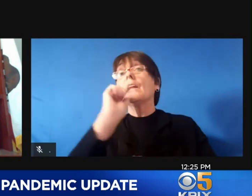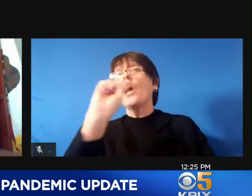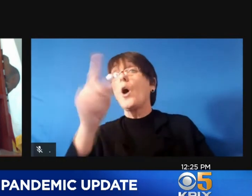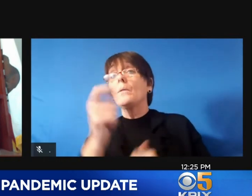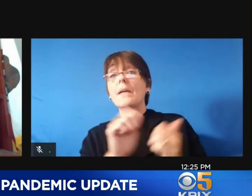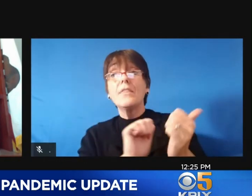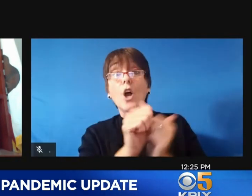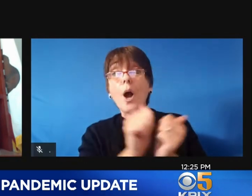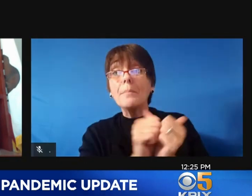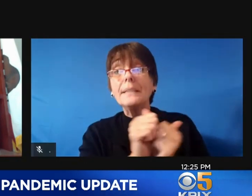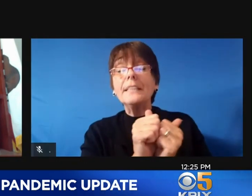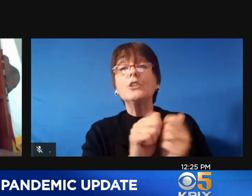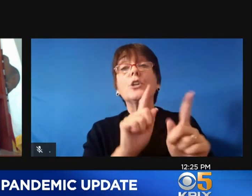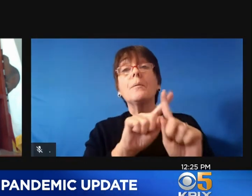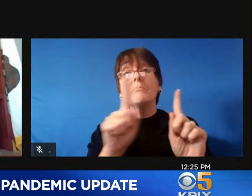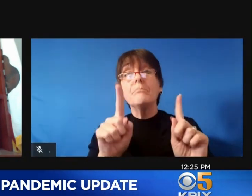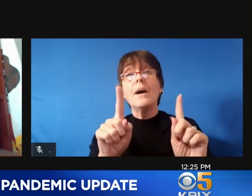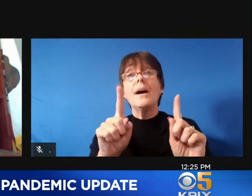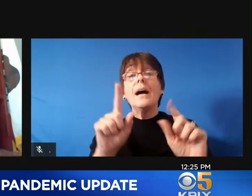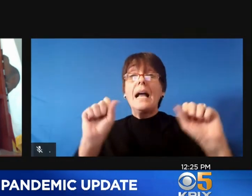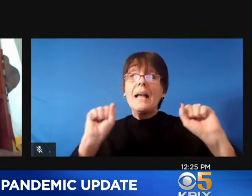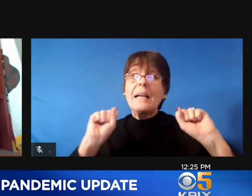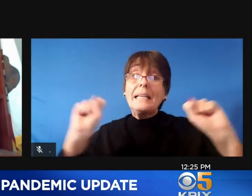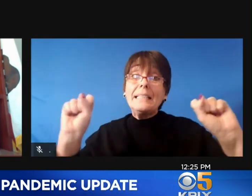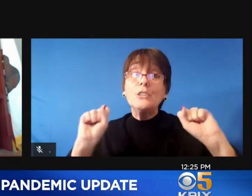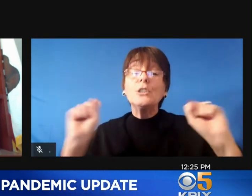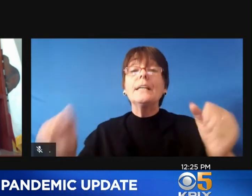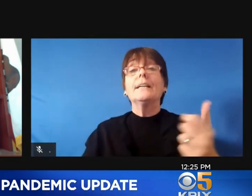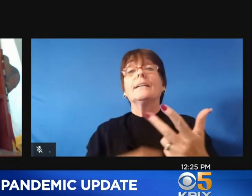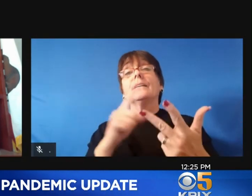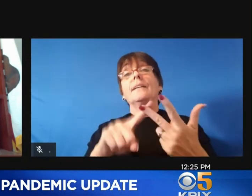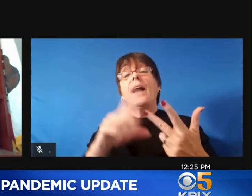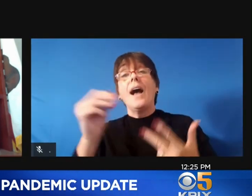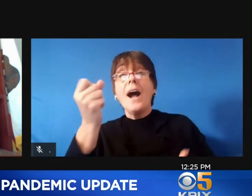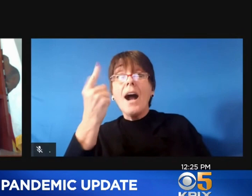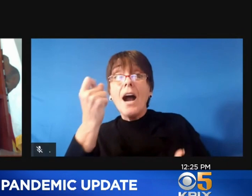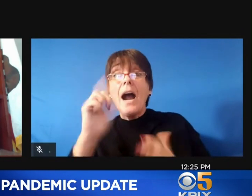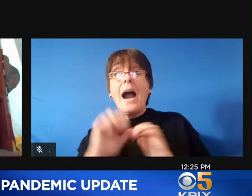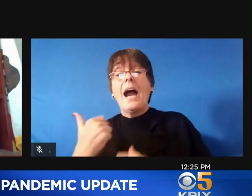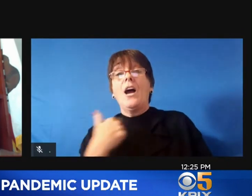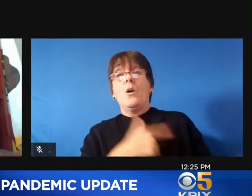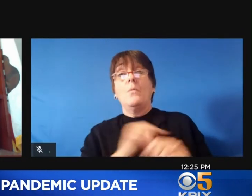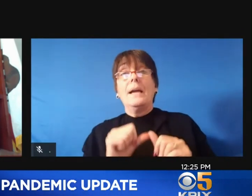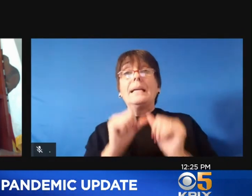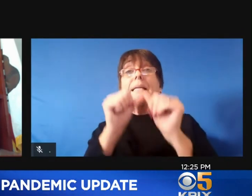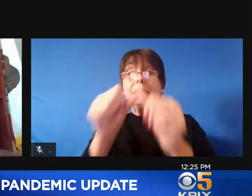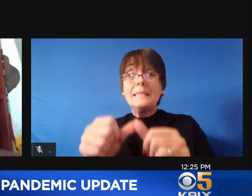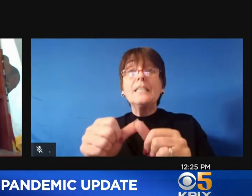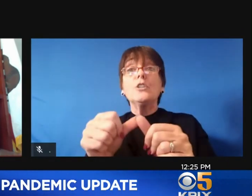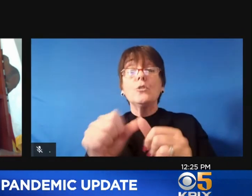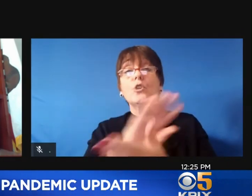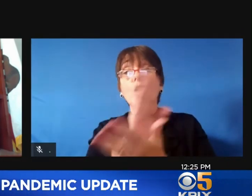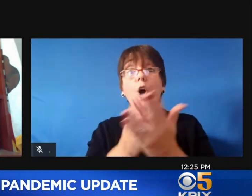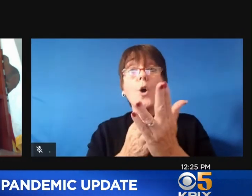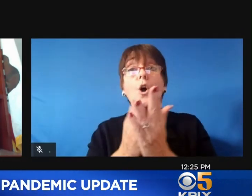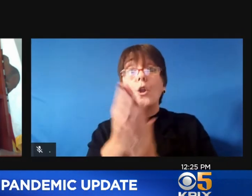WE ARE CLOSE. AND IS NOT EASY GUIDANCE TO PUT TOGETHER.